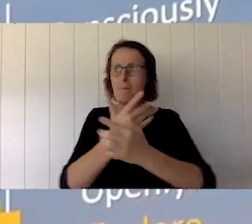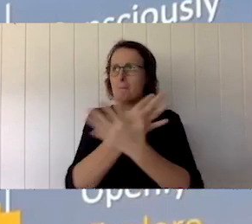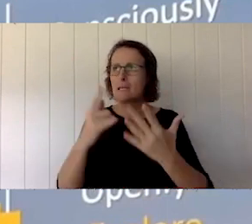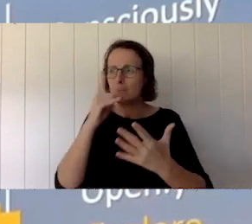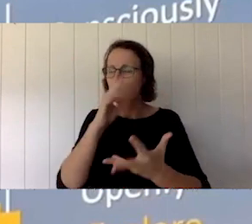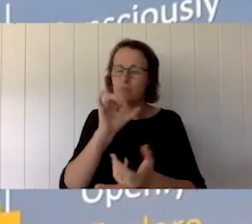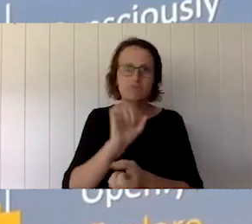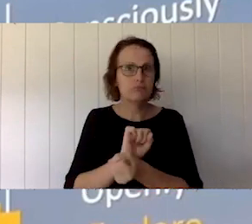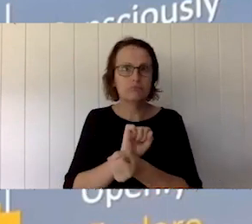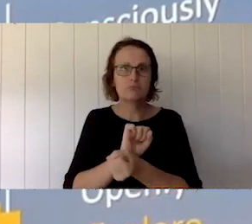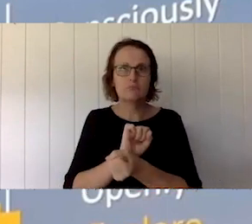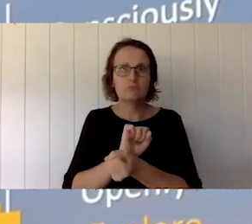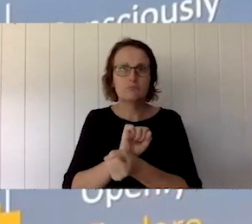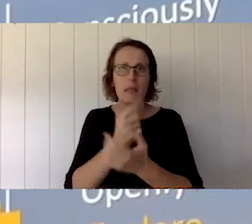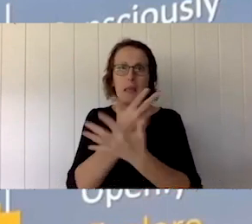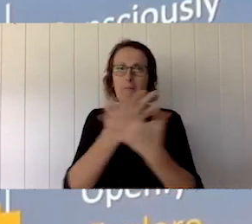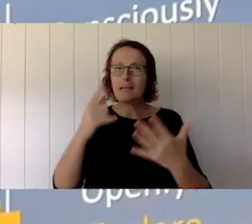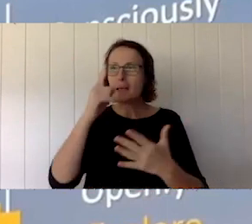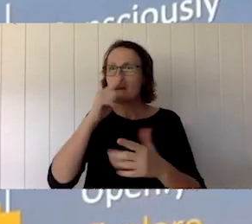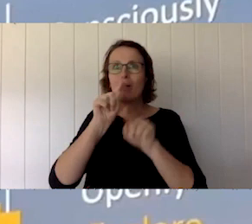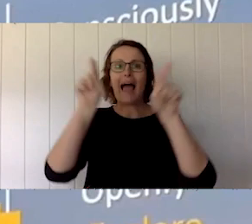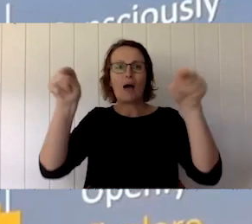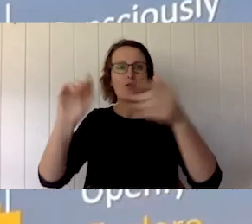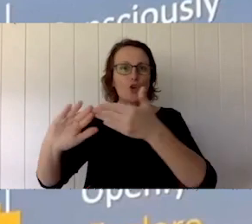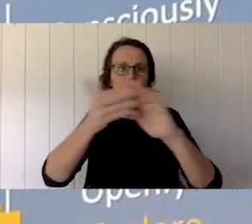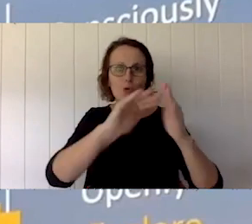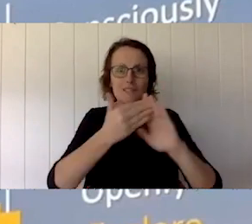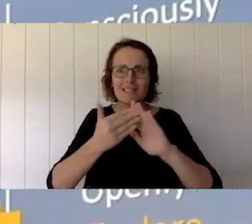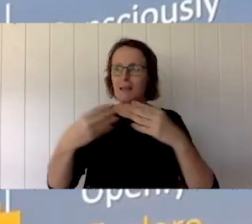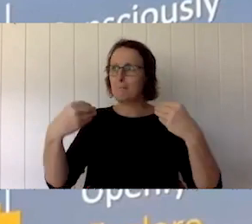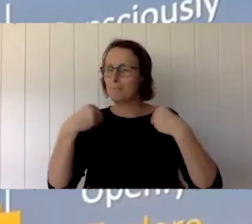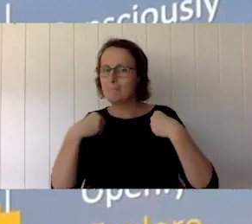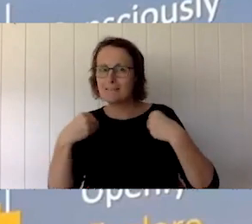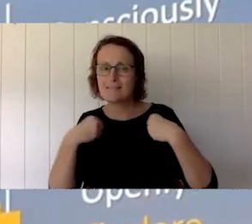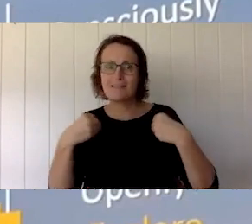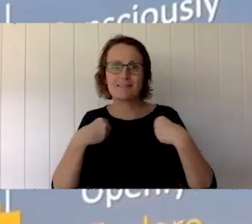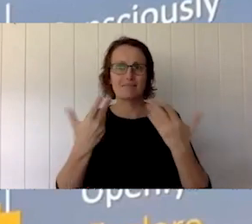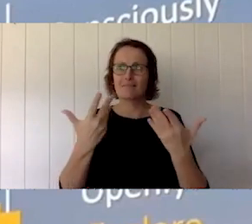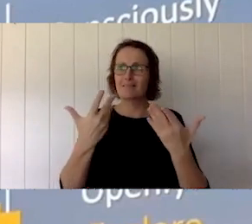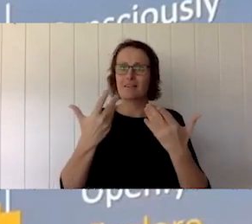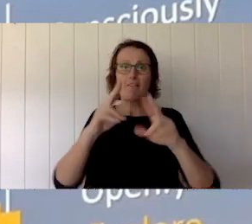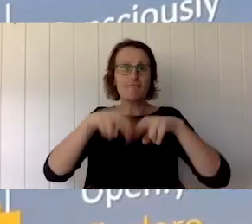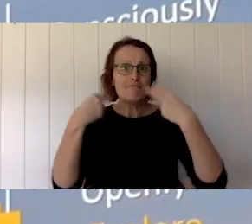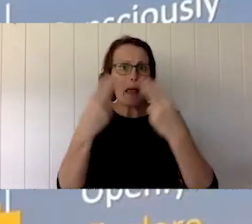really tough time for so -- a really tough time for so many people - so many people in our communities, our businesses, our personal lives are